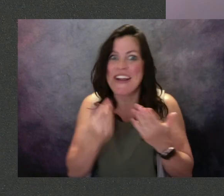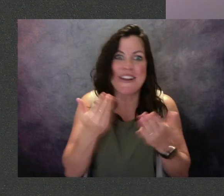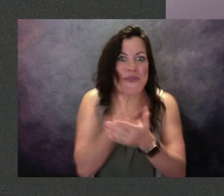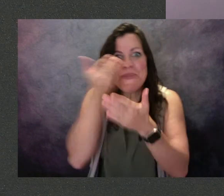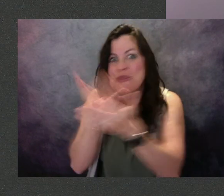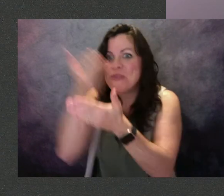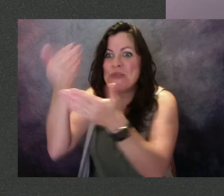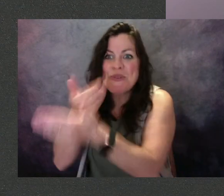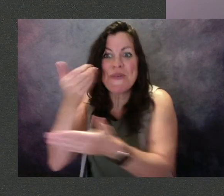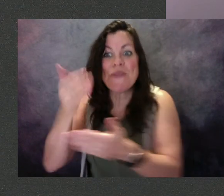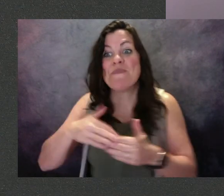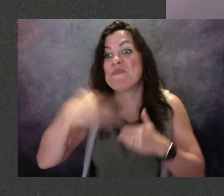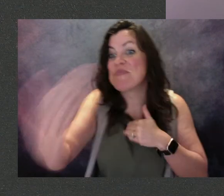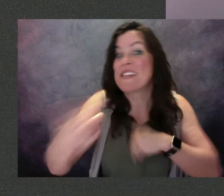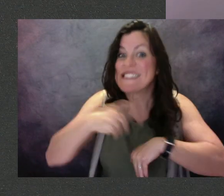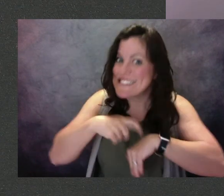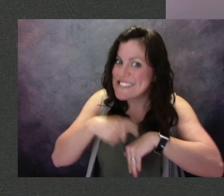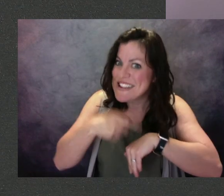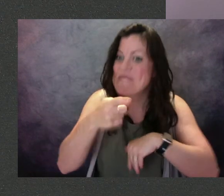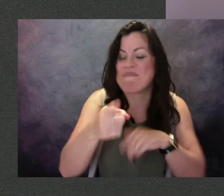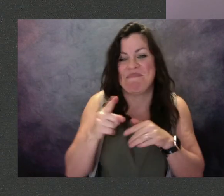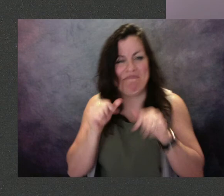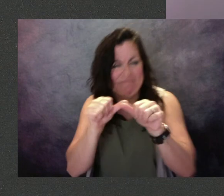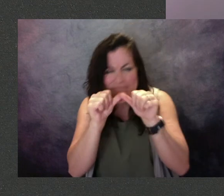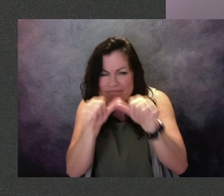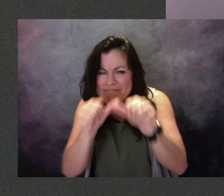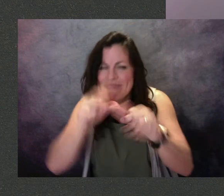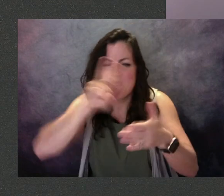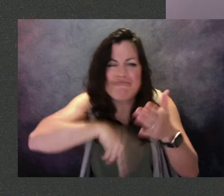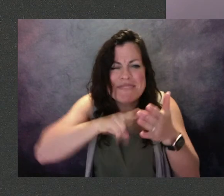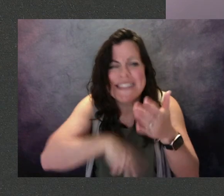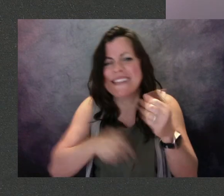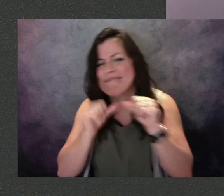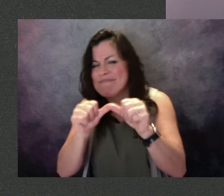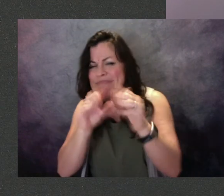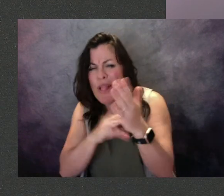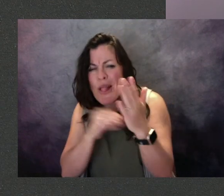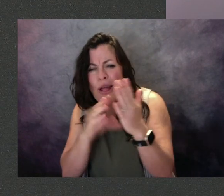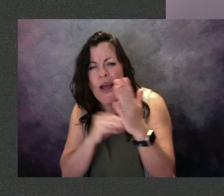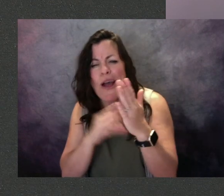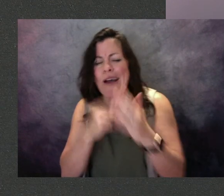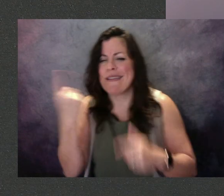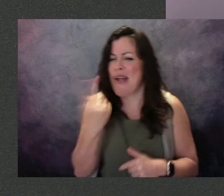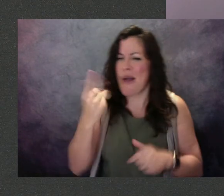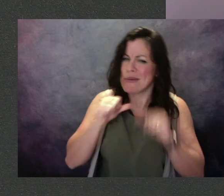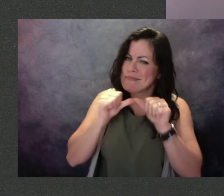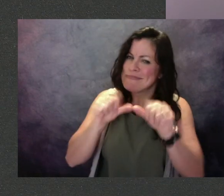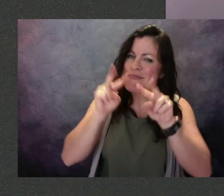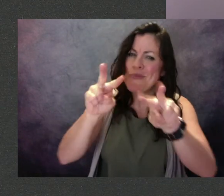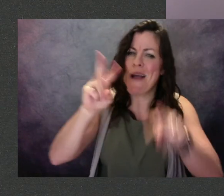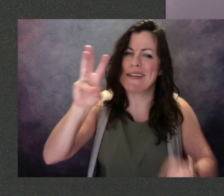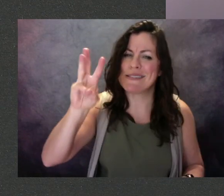So until then, I hope that you keep reading, keep learning and as always keep watching WQLN.